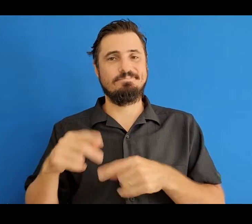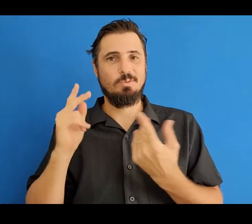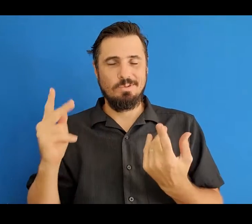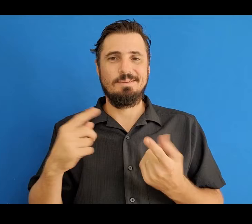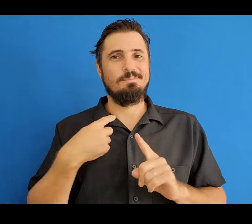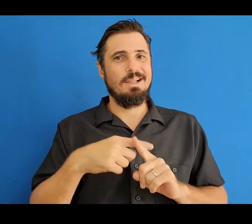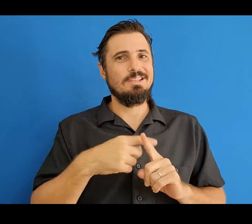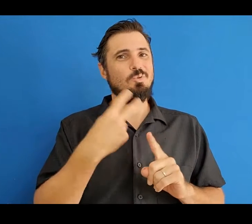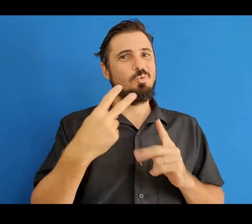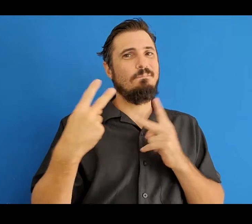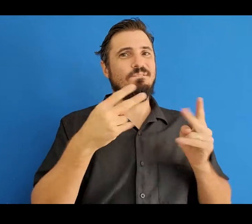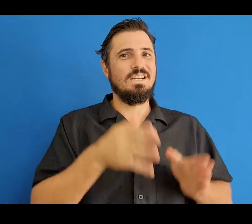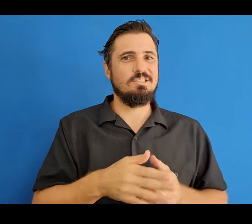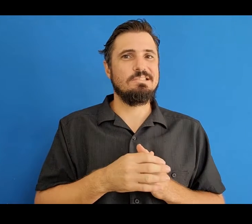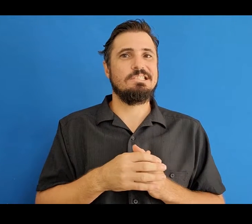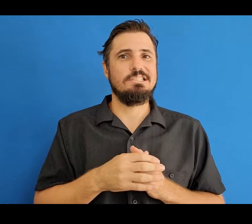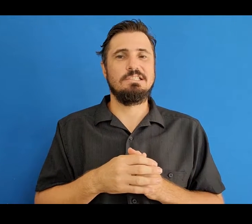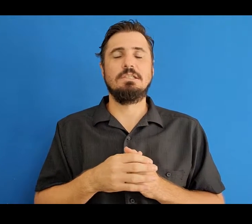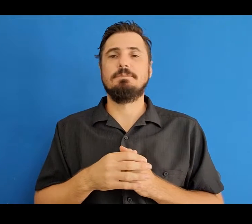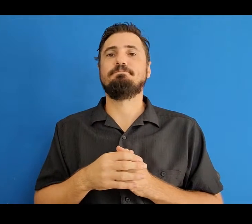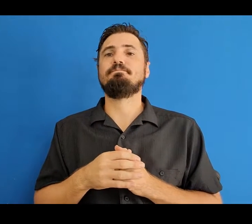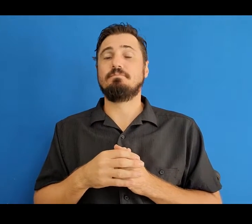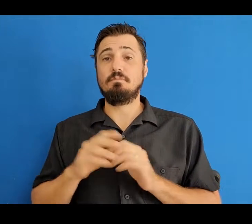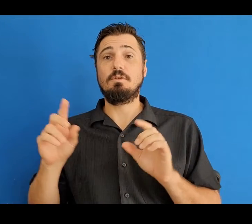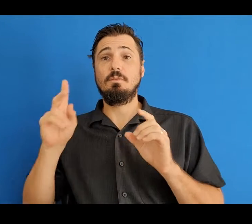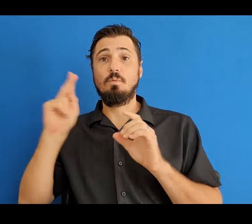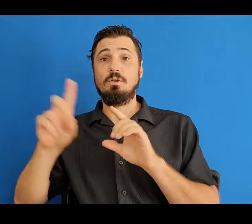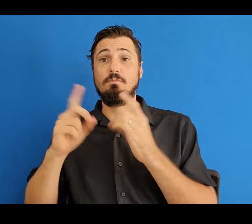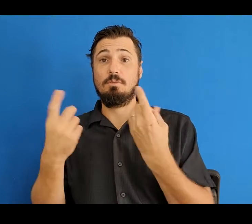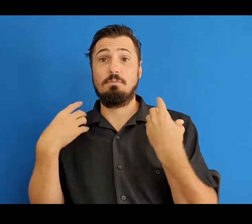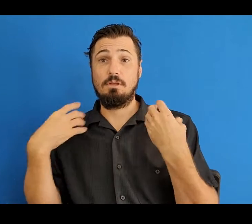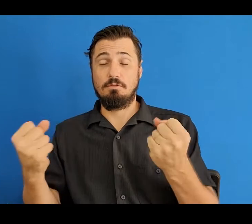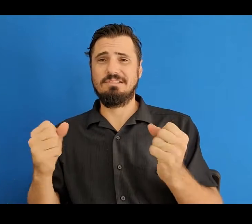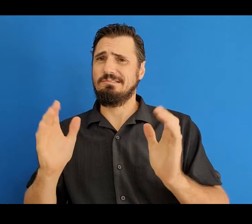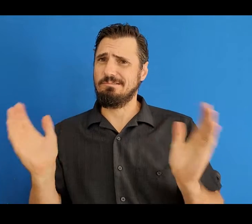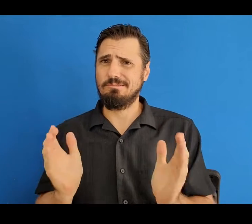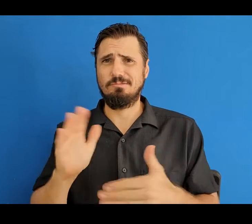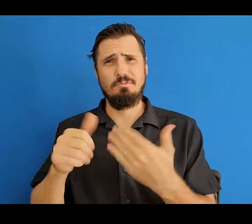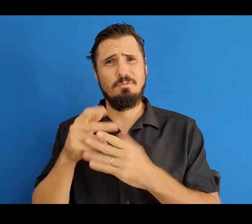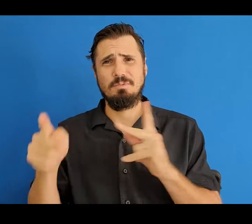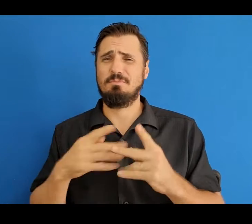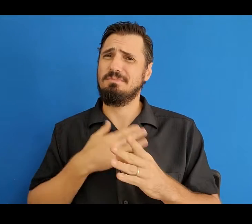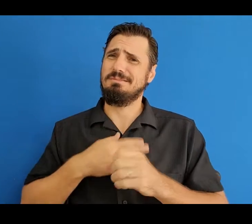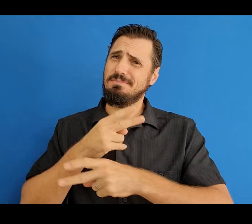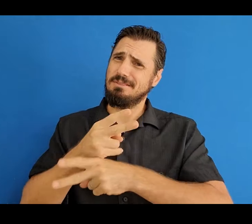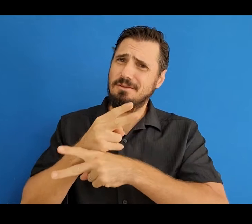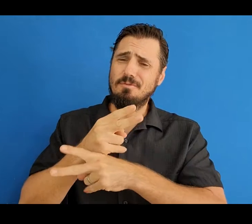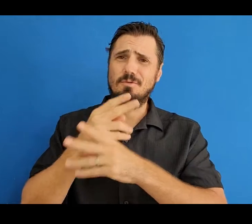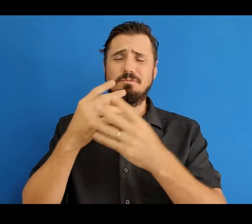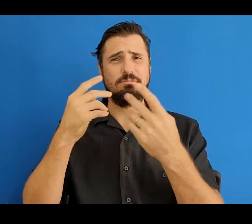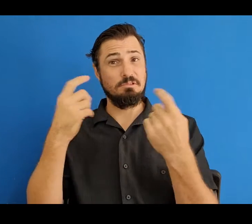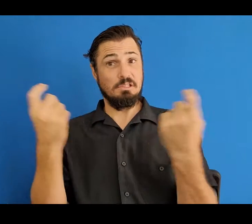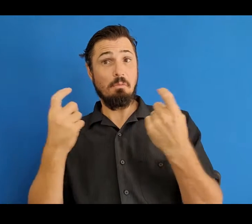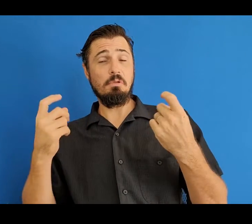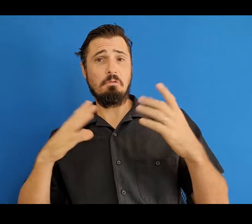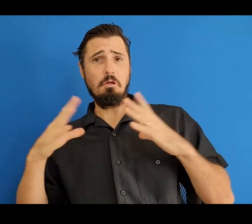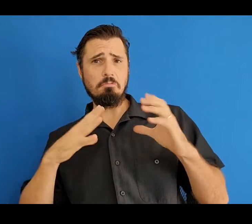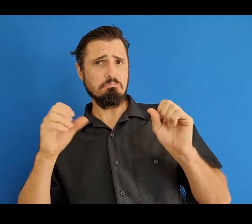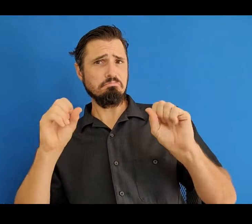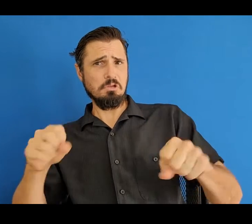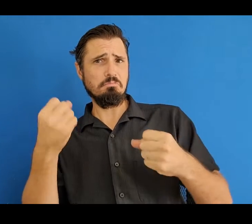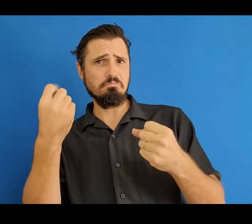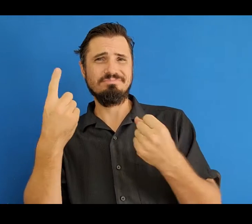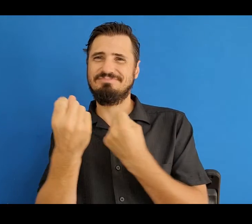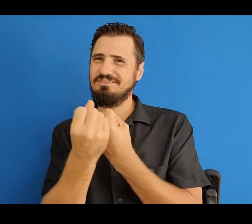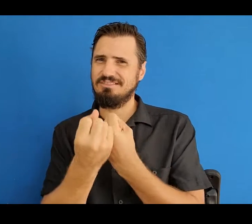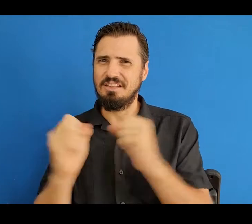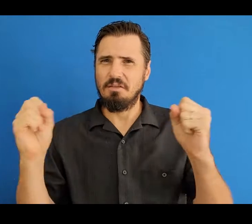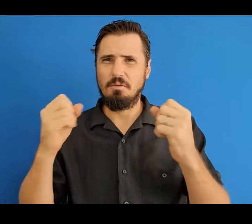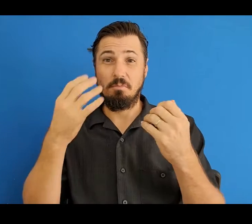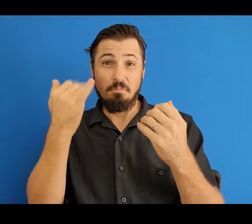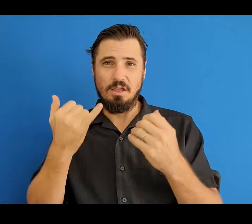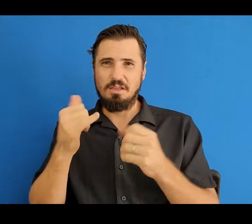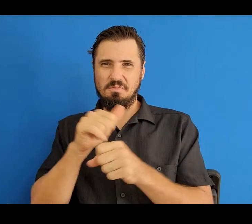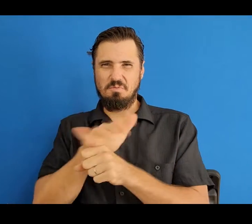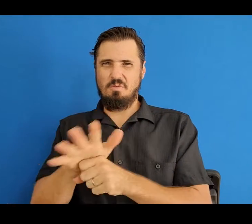The Hawai‘i Department of Health is urging everyone to please exercise caution and celebrate the holidays safely as COVID-19 is surging across the state